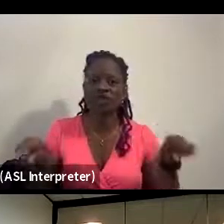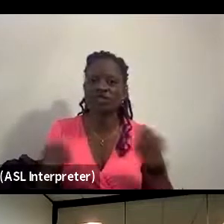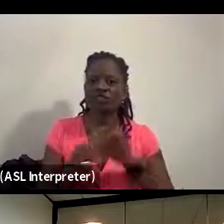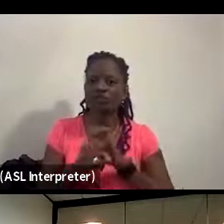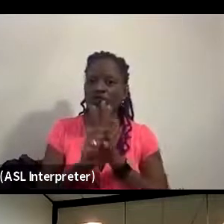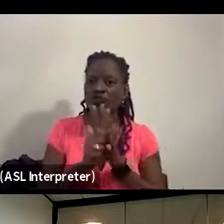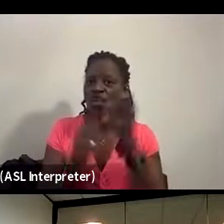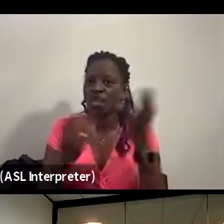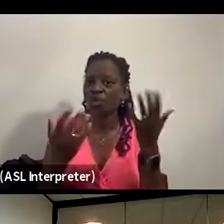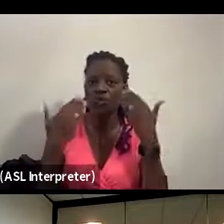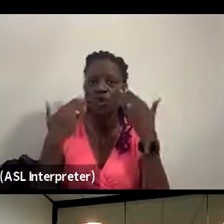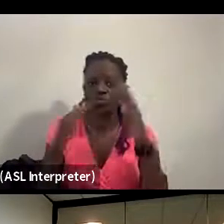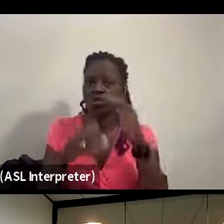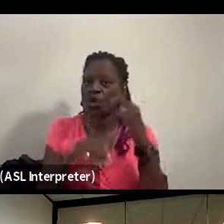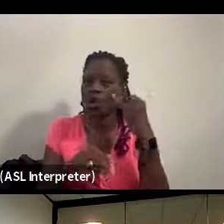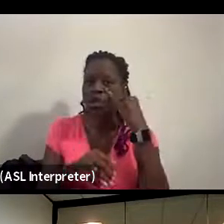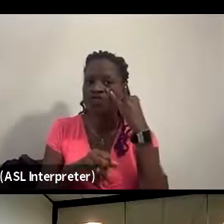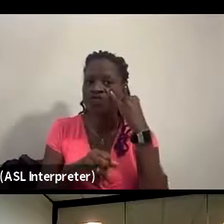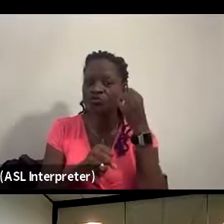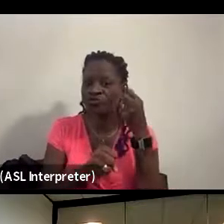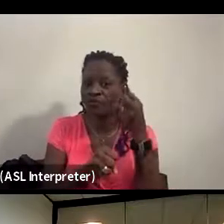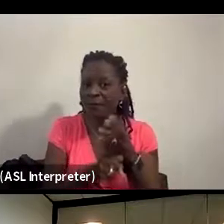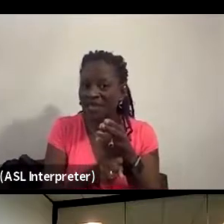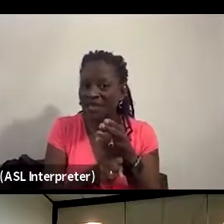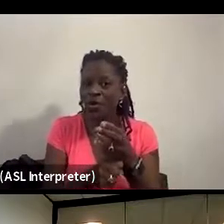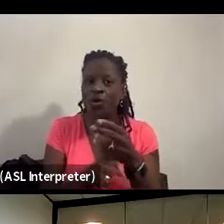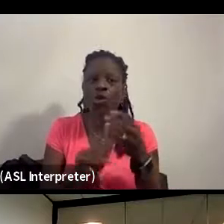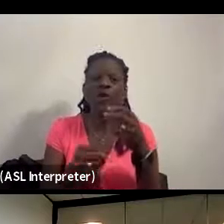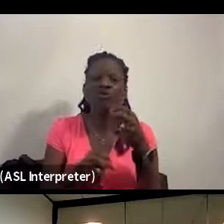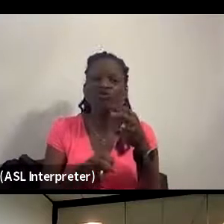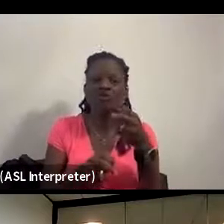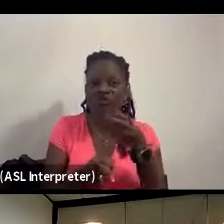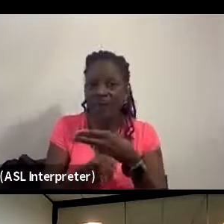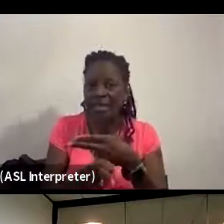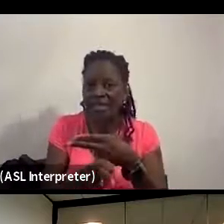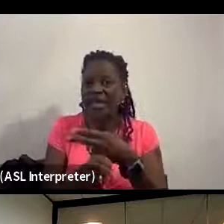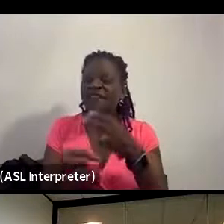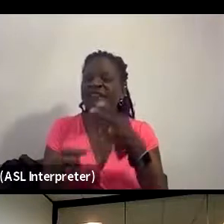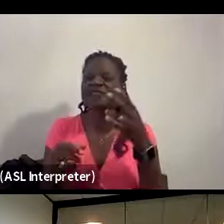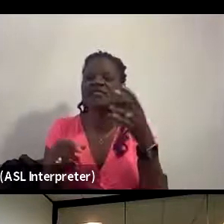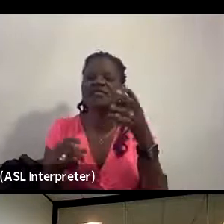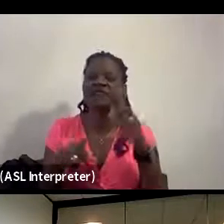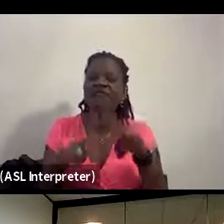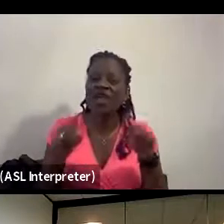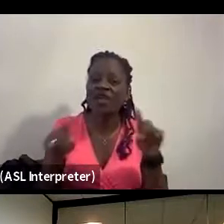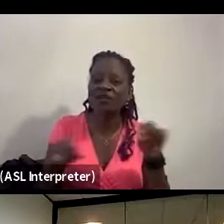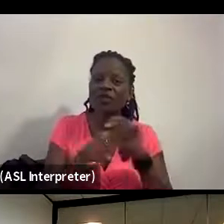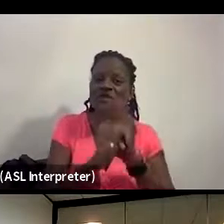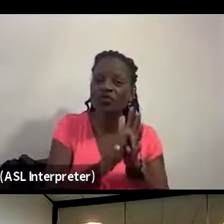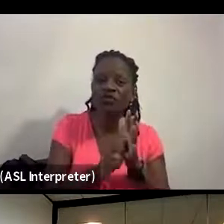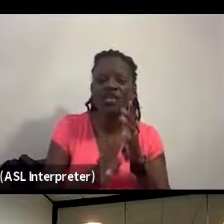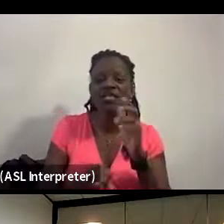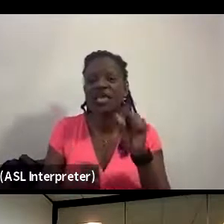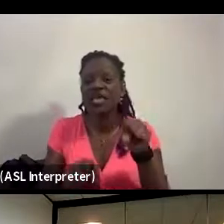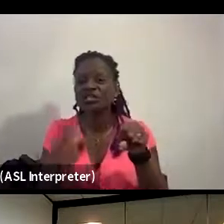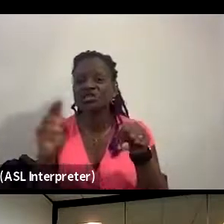Hopefully we've got enough immunity built into our our our our community at this point that we're going to be able to thwart it.